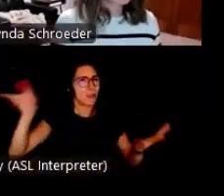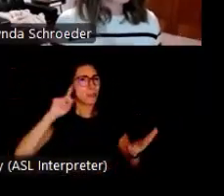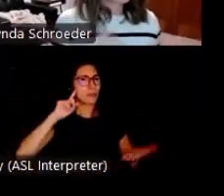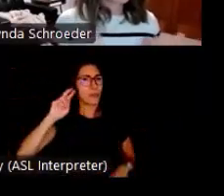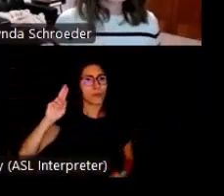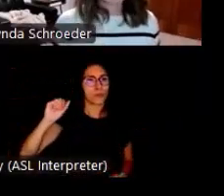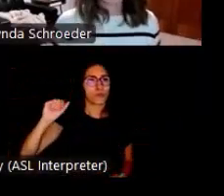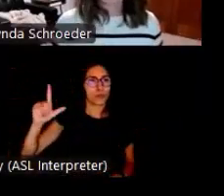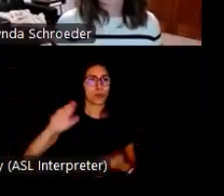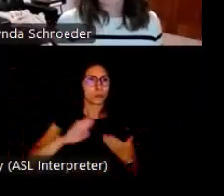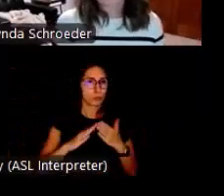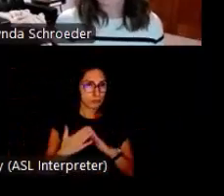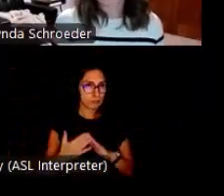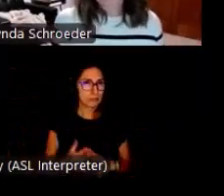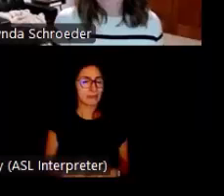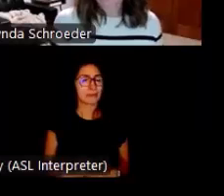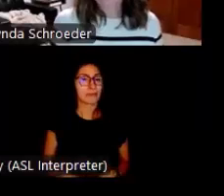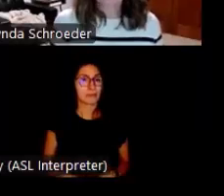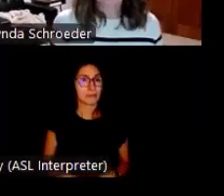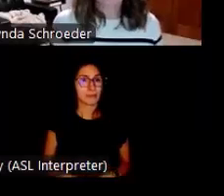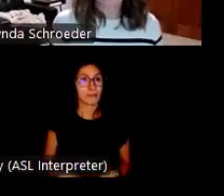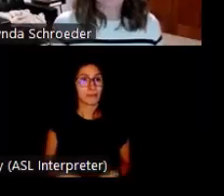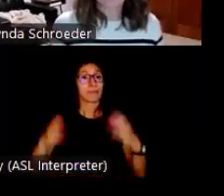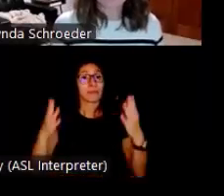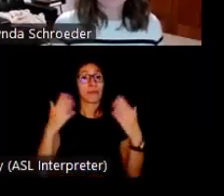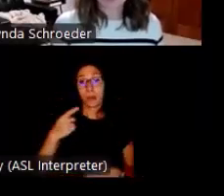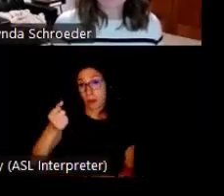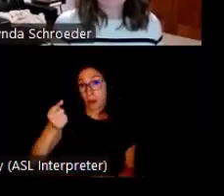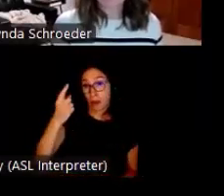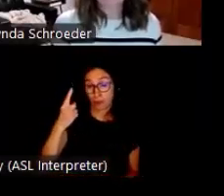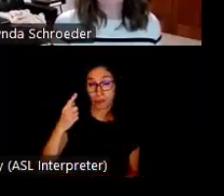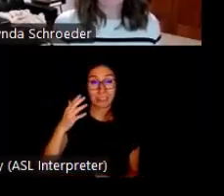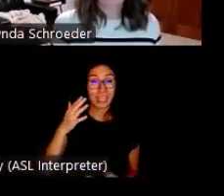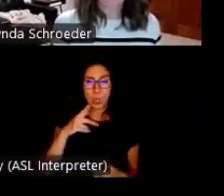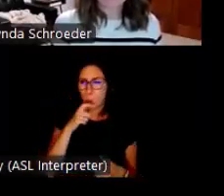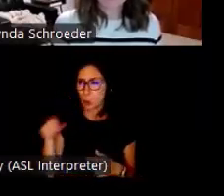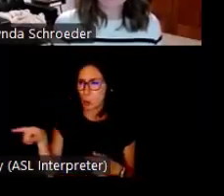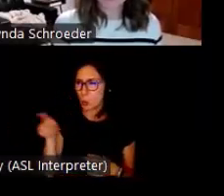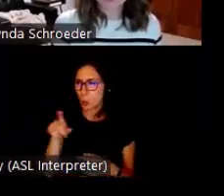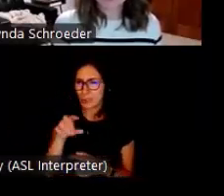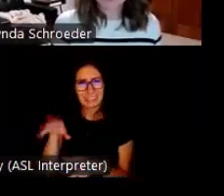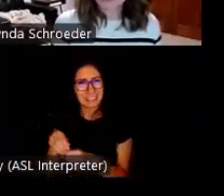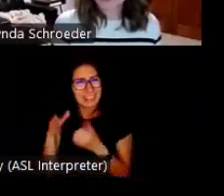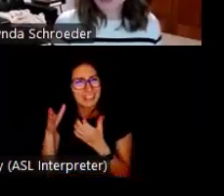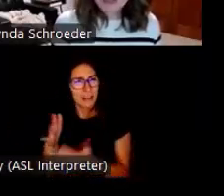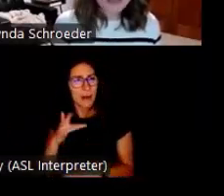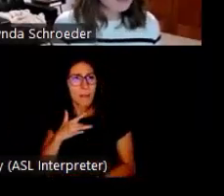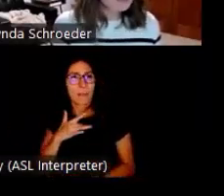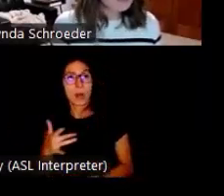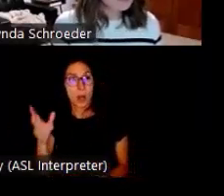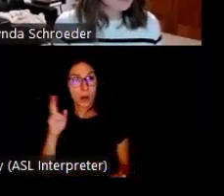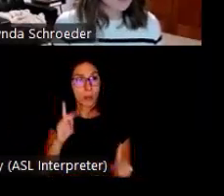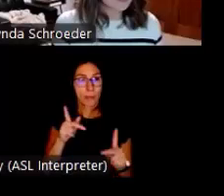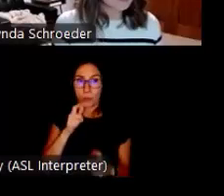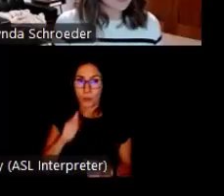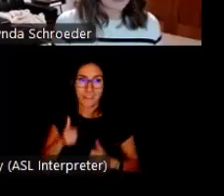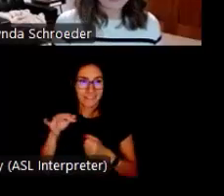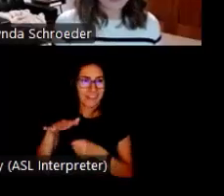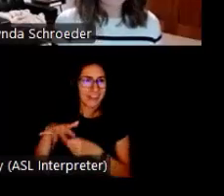Get to understand the demographics of the rural area you're working in or with because they are not,